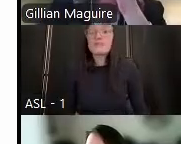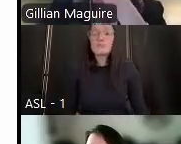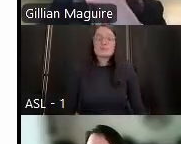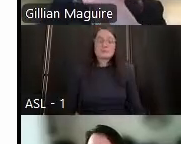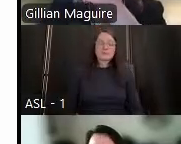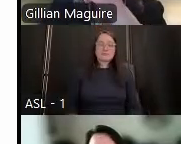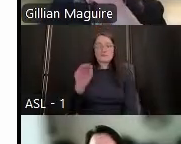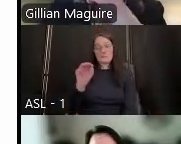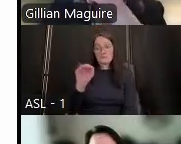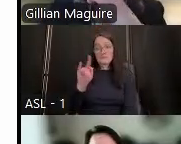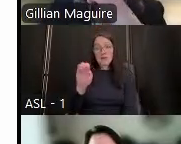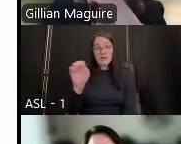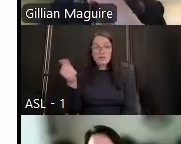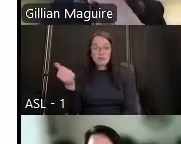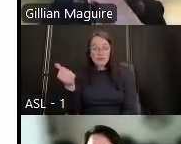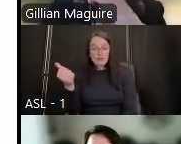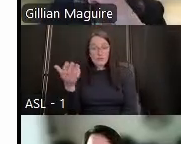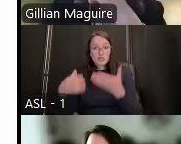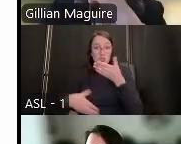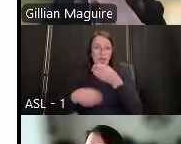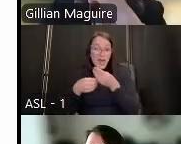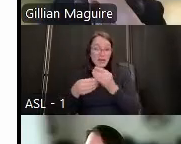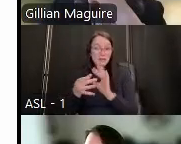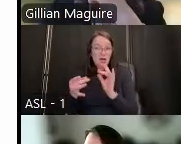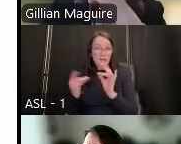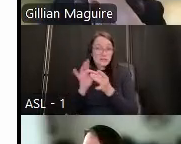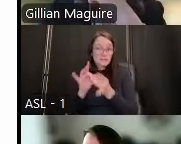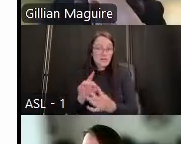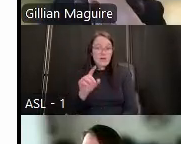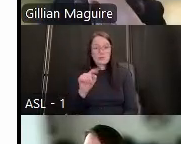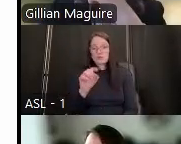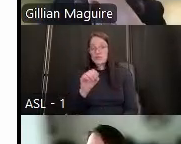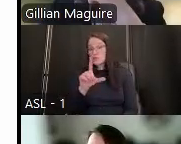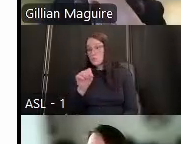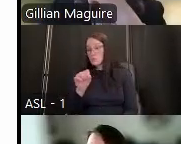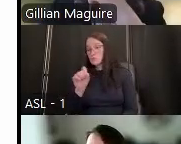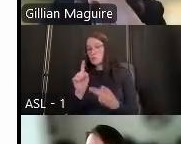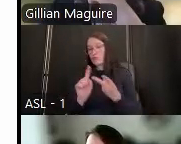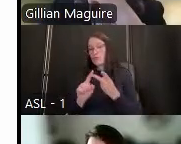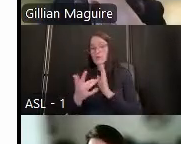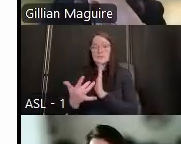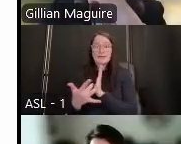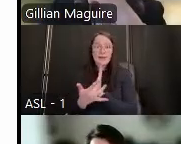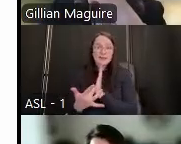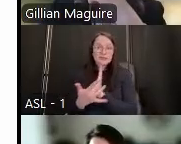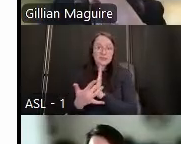anything else to add as far as technology or tools that kind of support the the built environment?